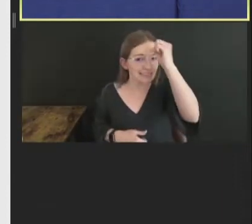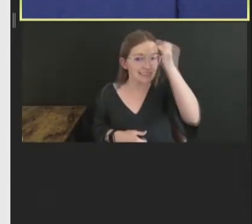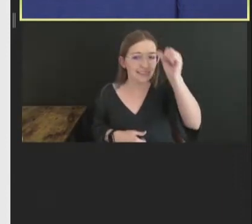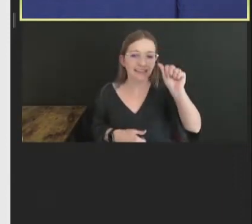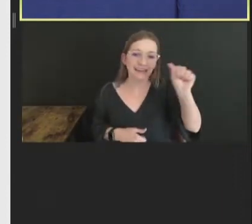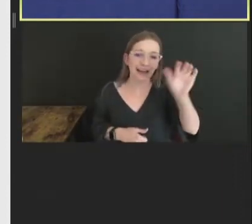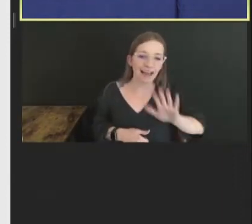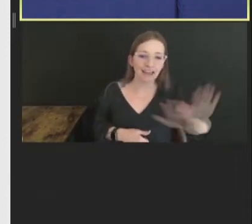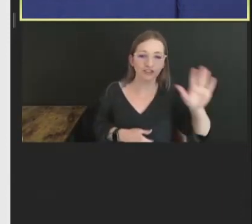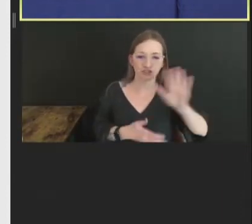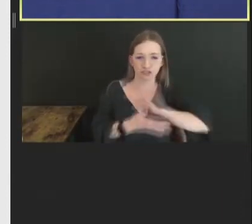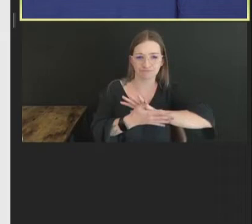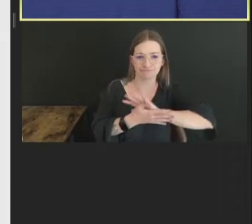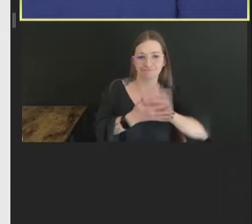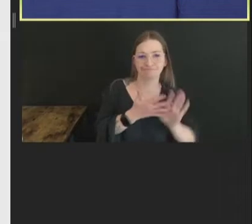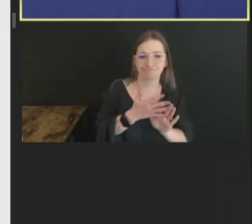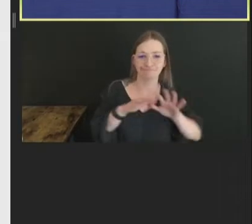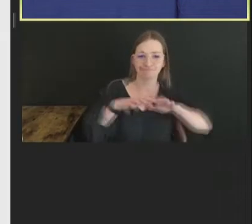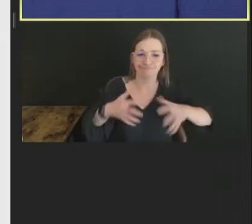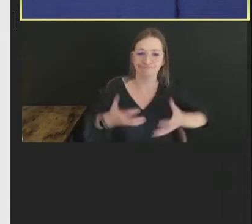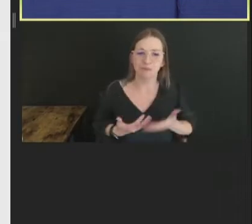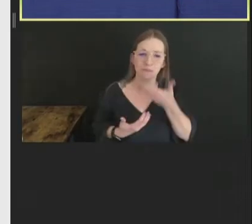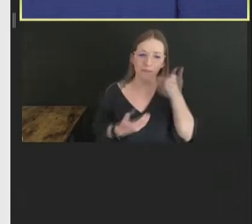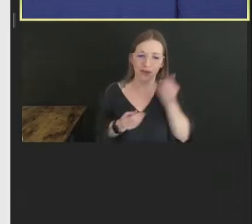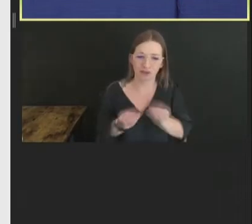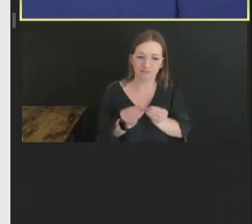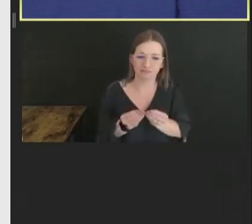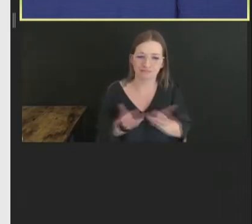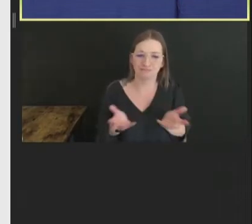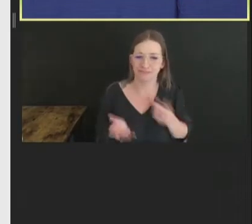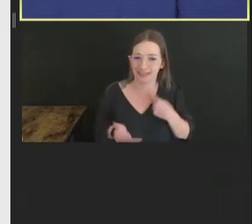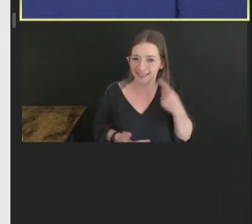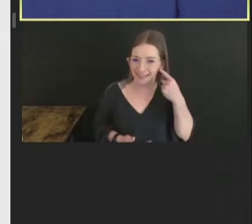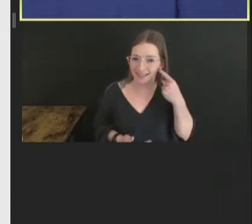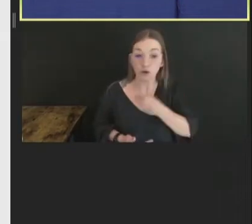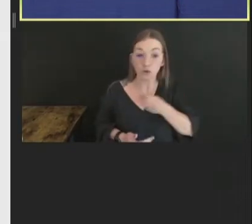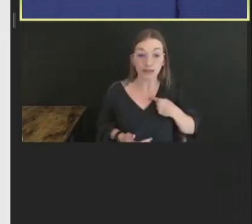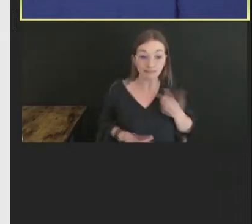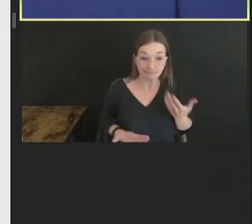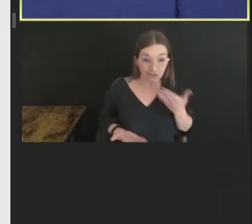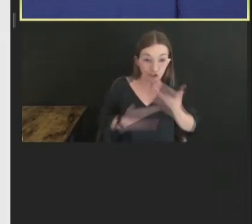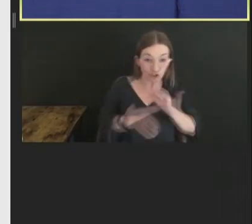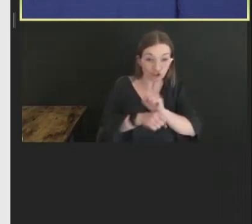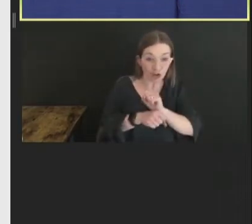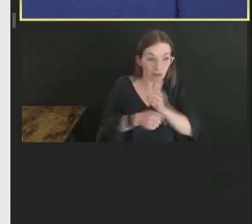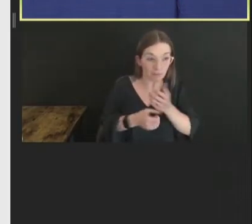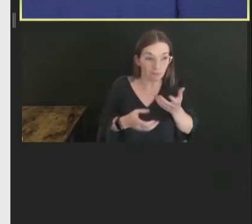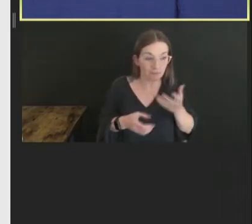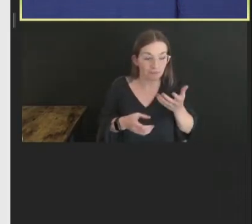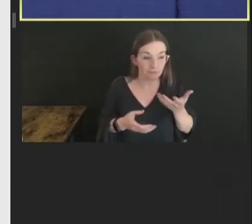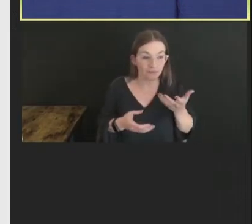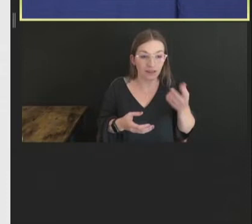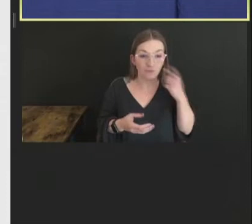and the countries around the world. We're doing a good job, fairly good job in the western world